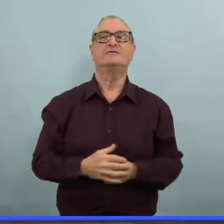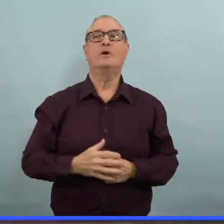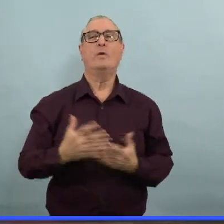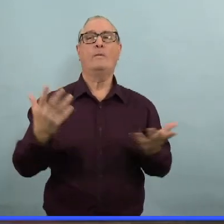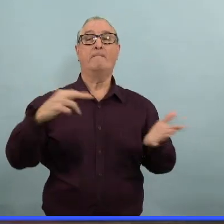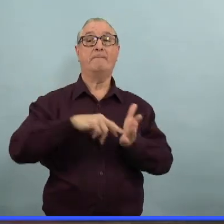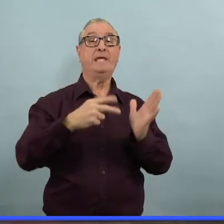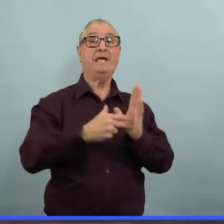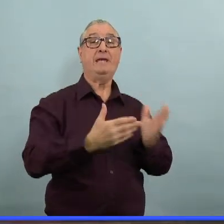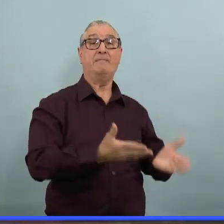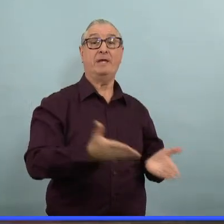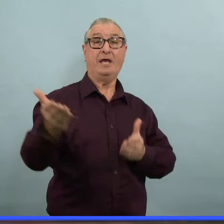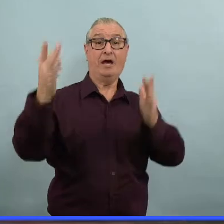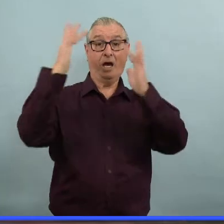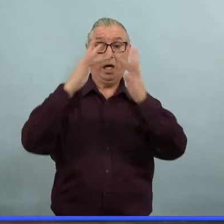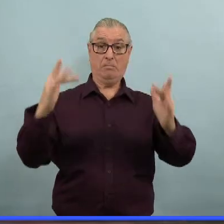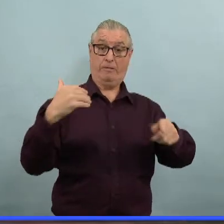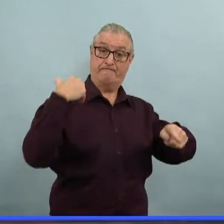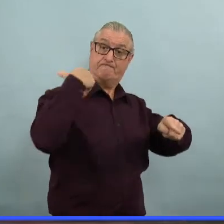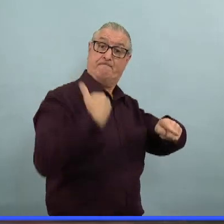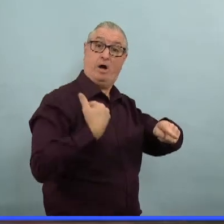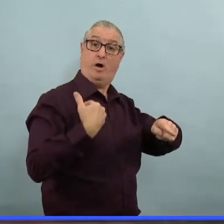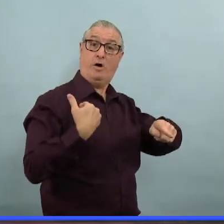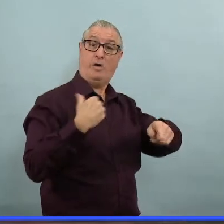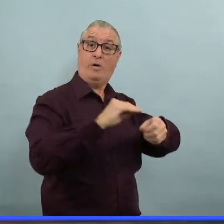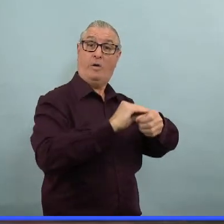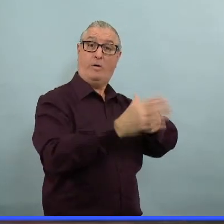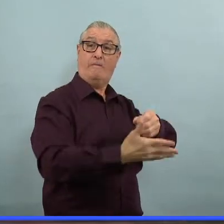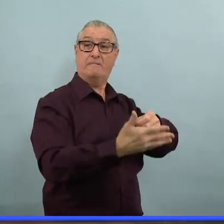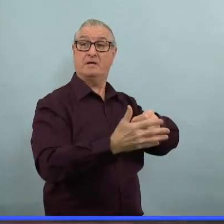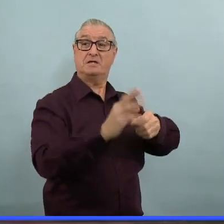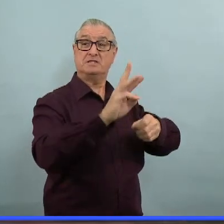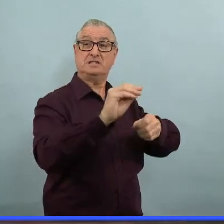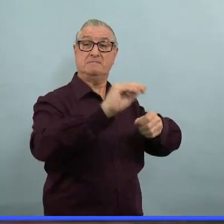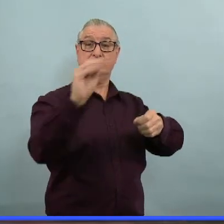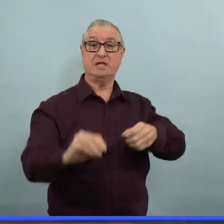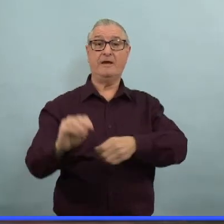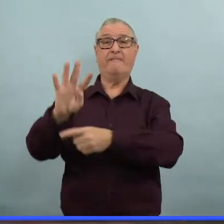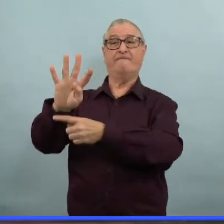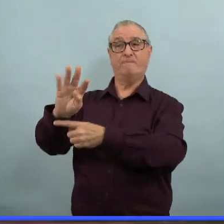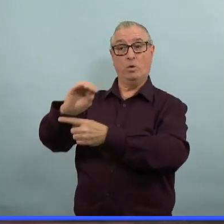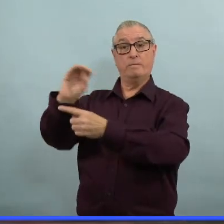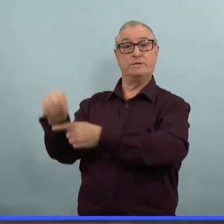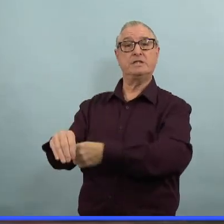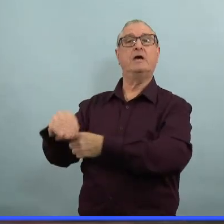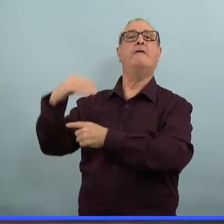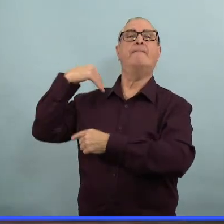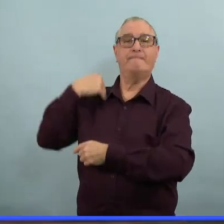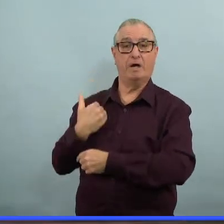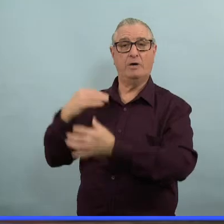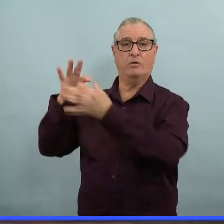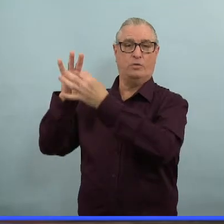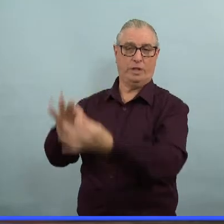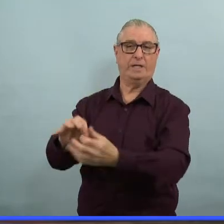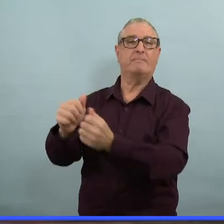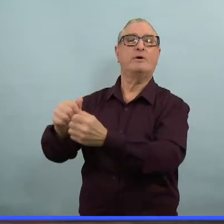about 40 percent of those that we report in hospital um are related to covid so this is uh